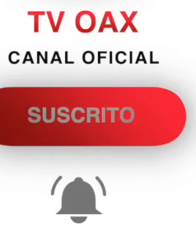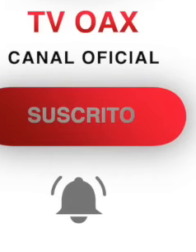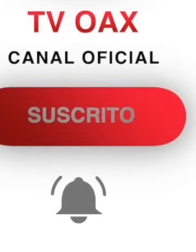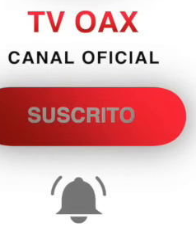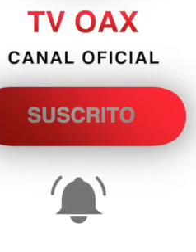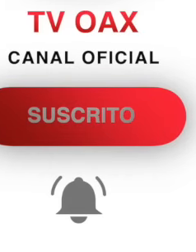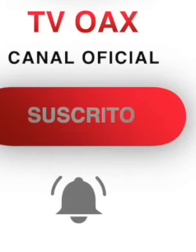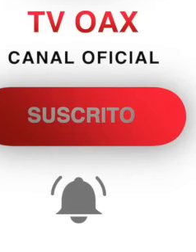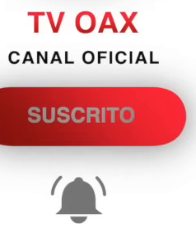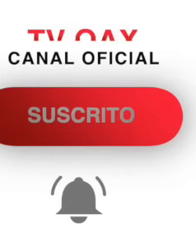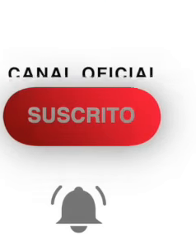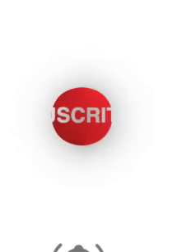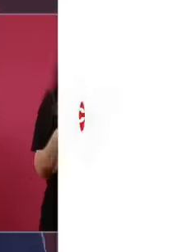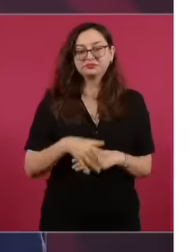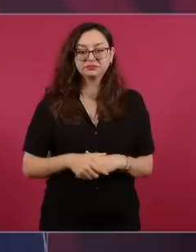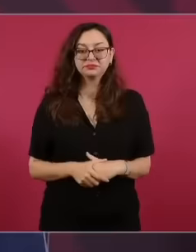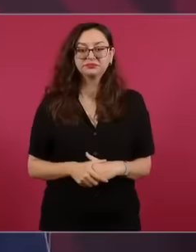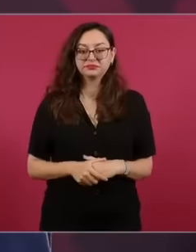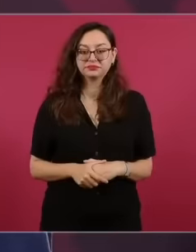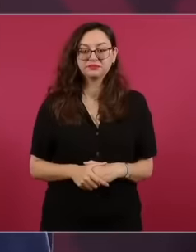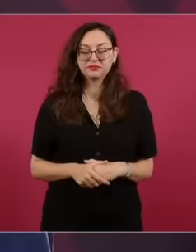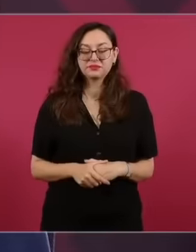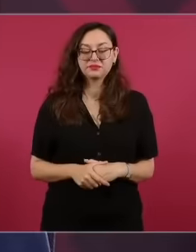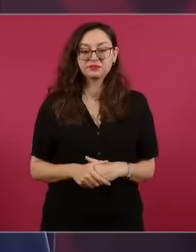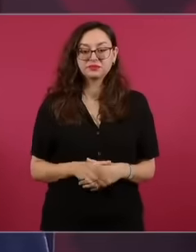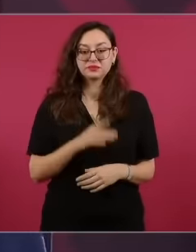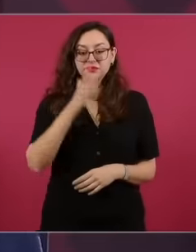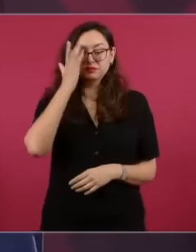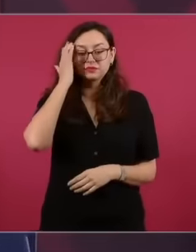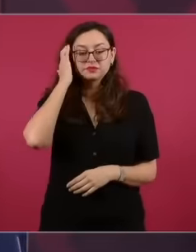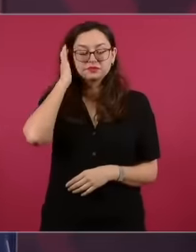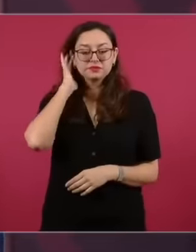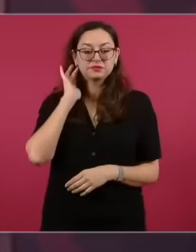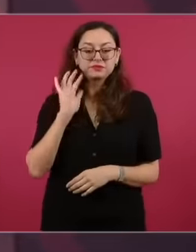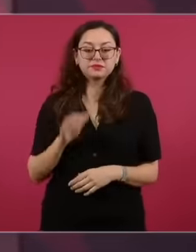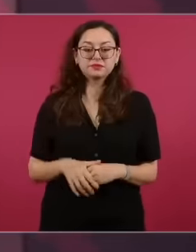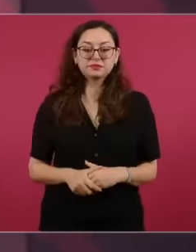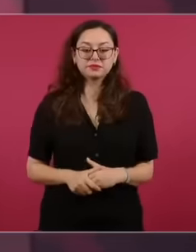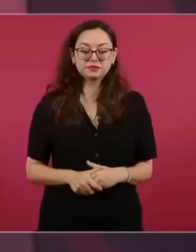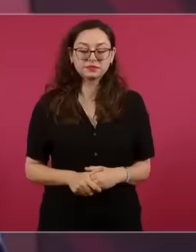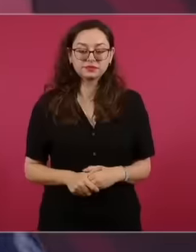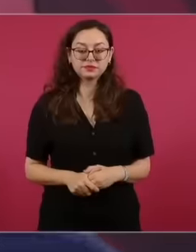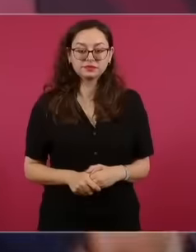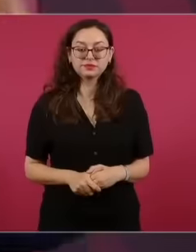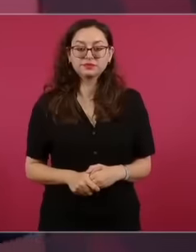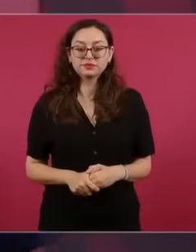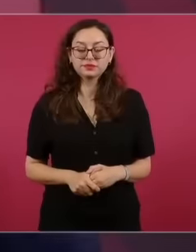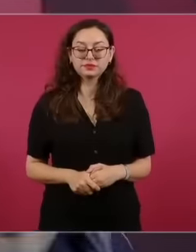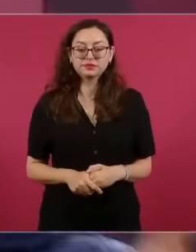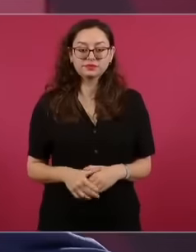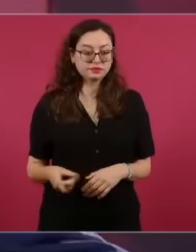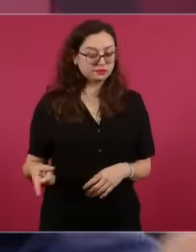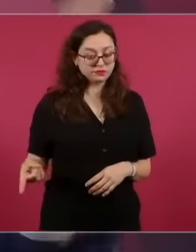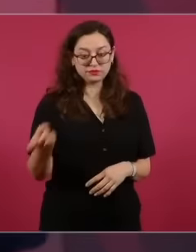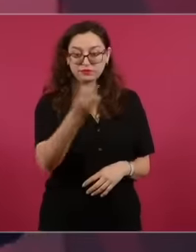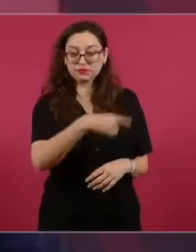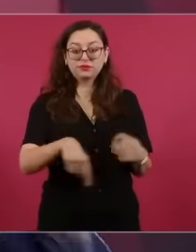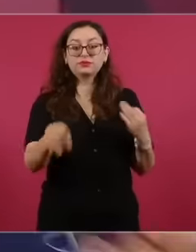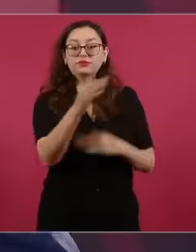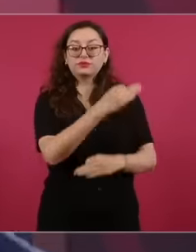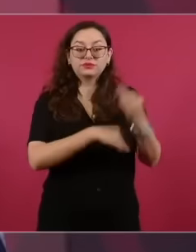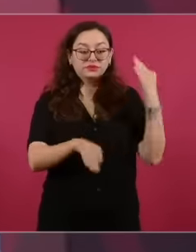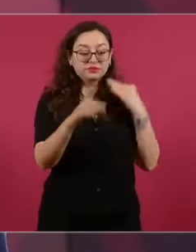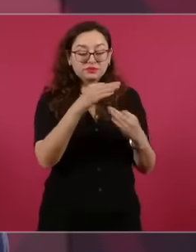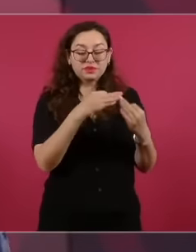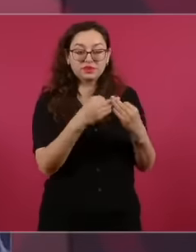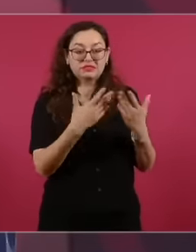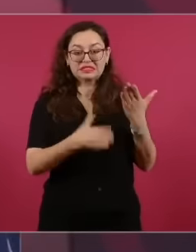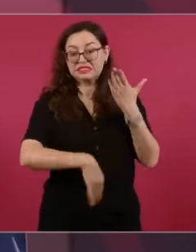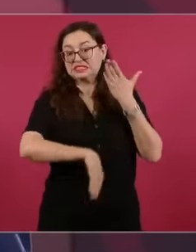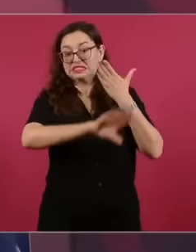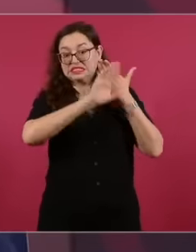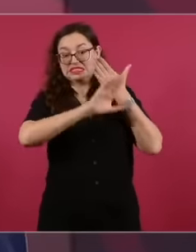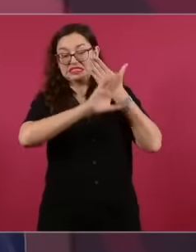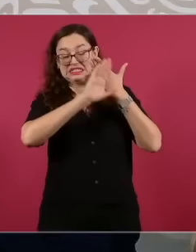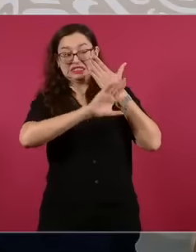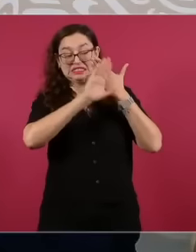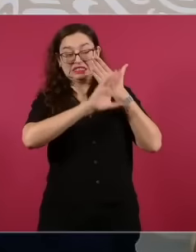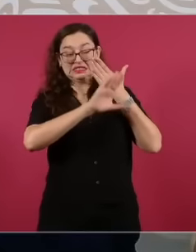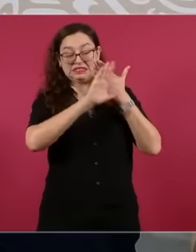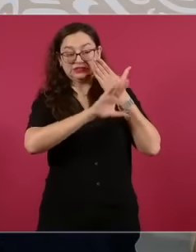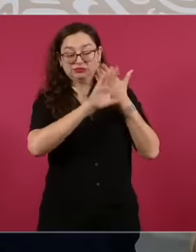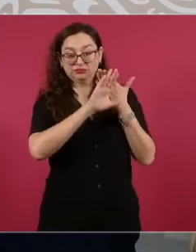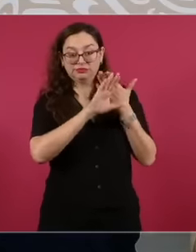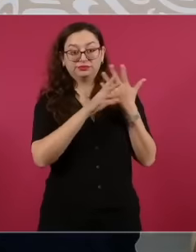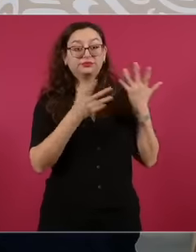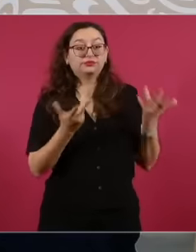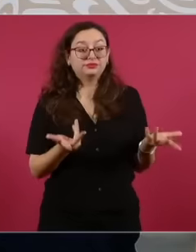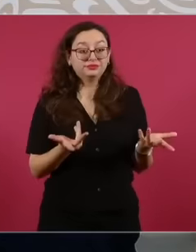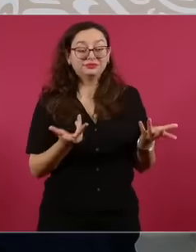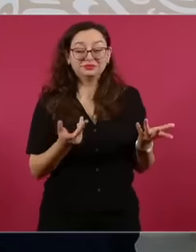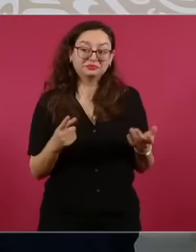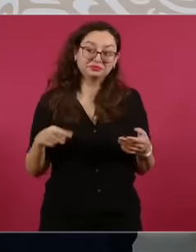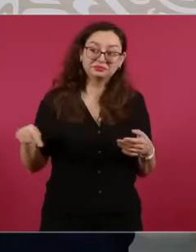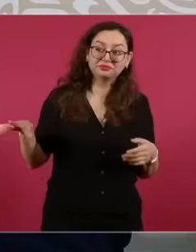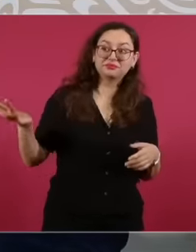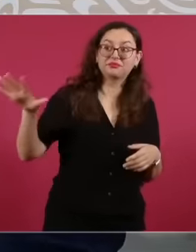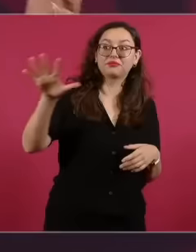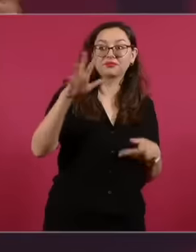Because all of them, since they agreed